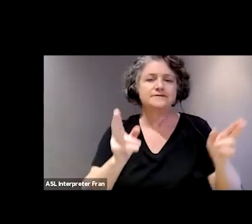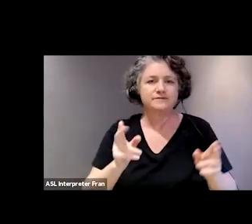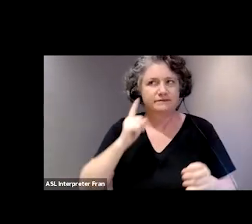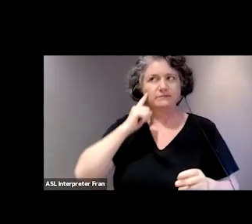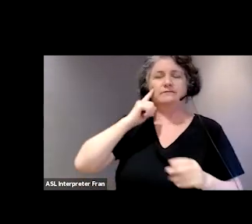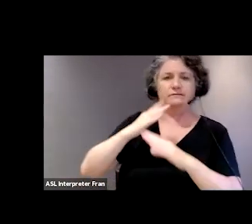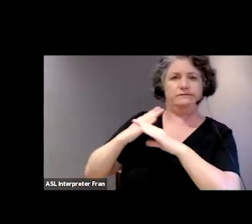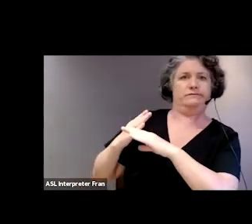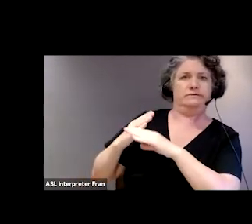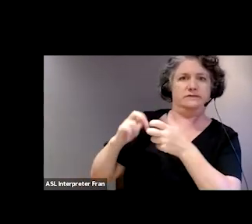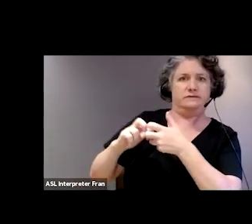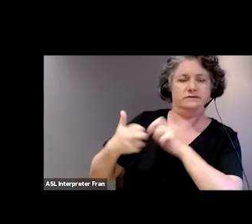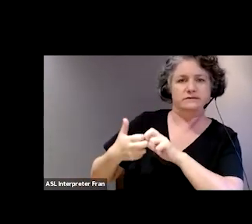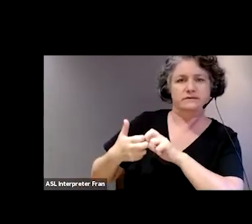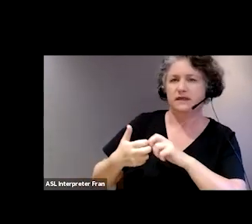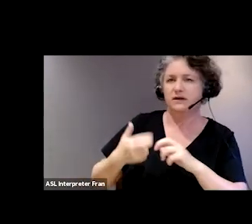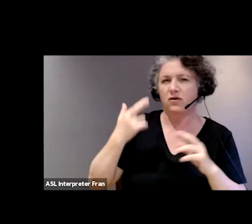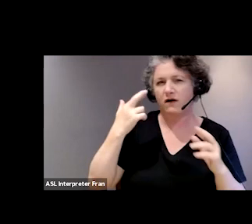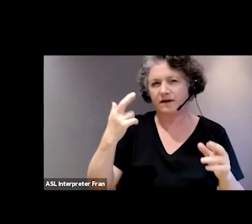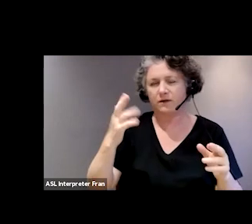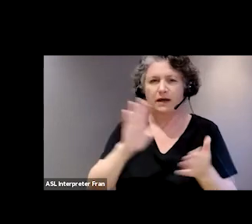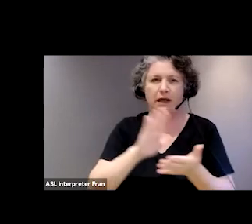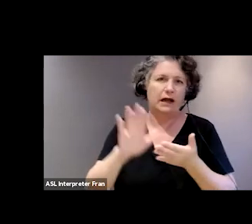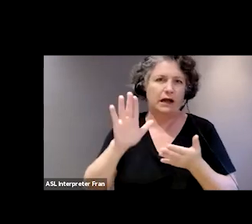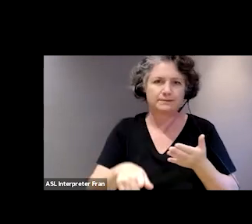great. » JENNIFER MORIN: I mean, I would recommend, you know, if